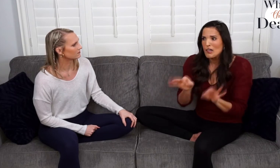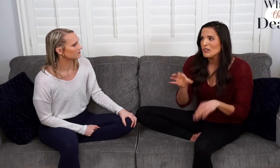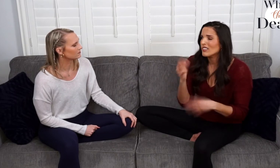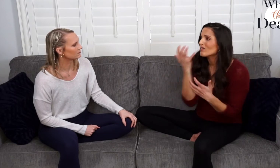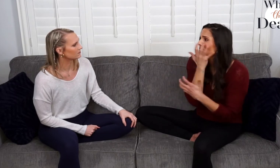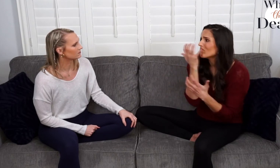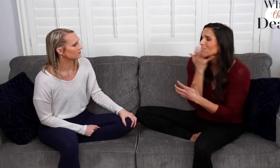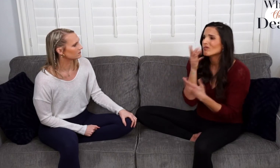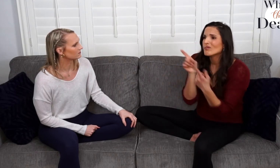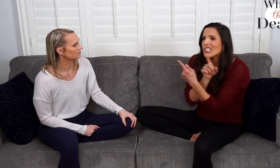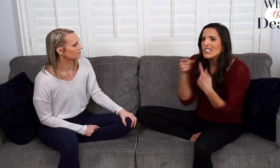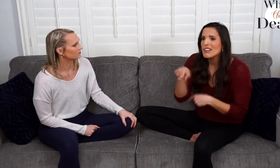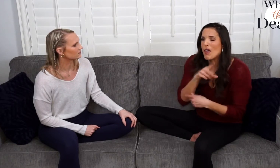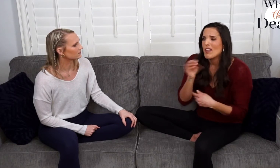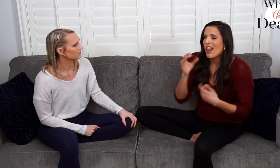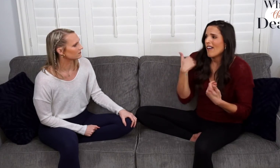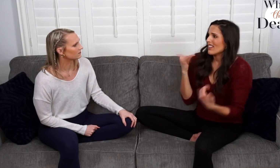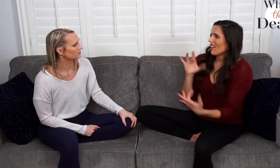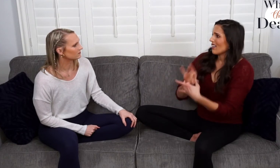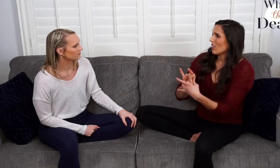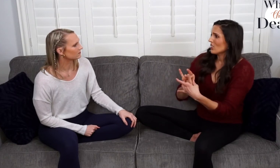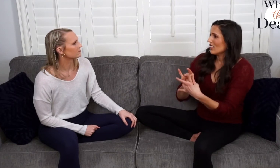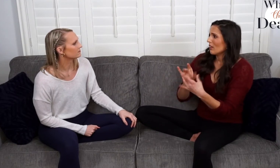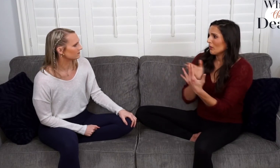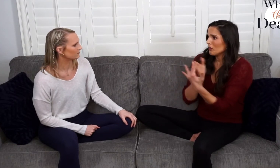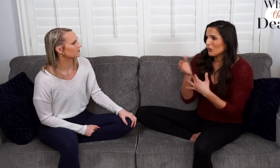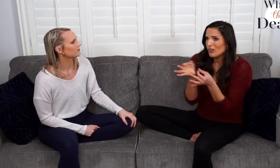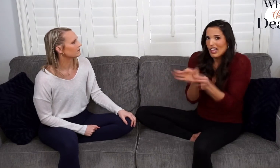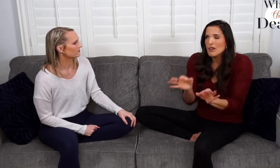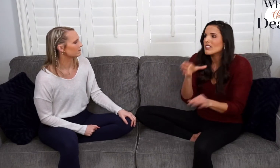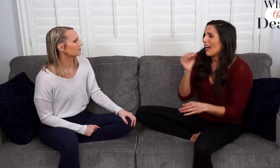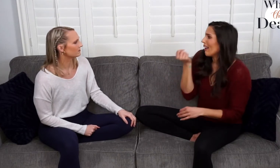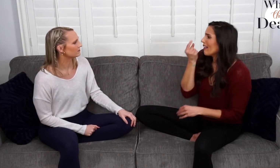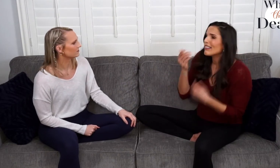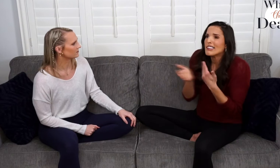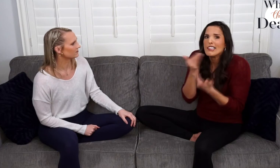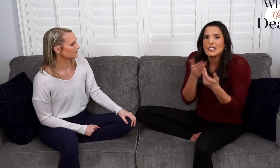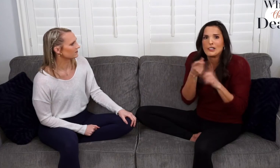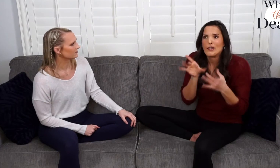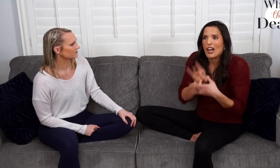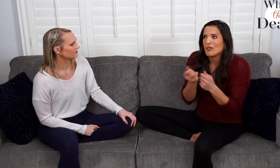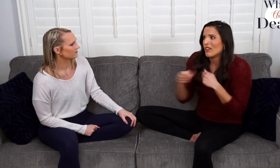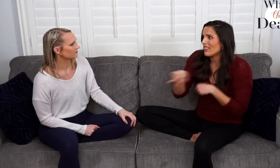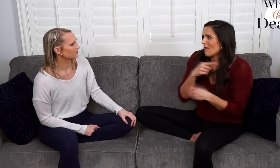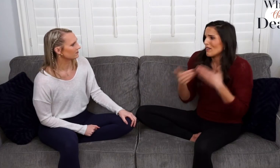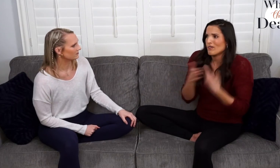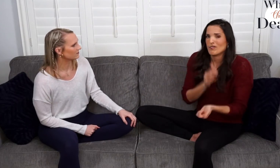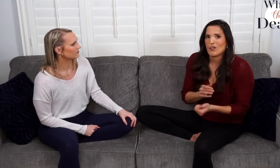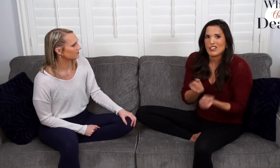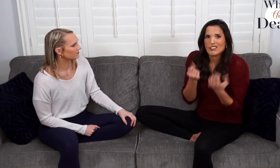Sign Languages and it was amazing to meet them and have that connection through language and it's easy to connect with them, even though